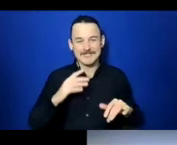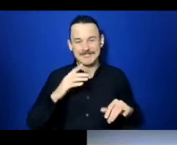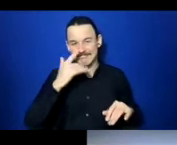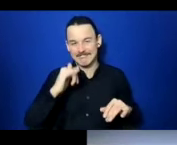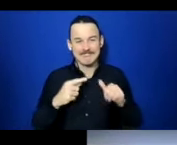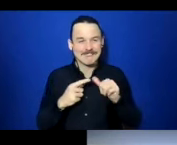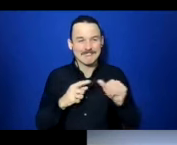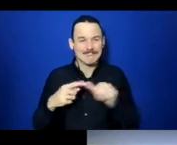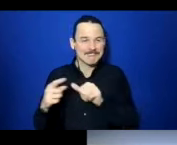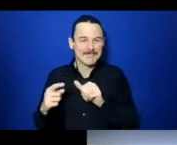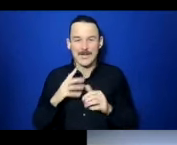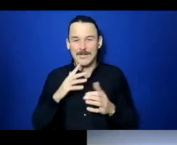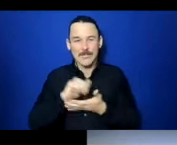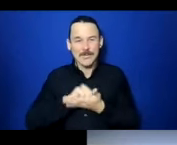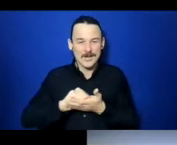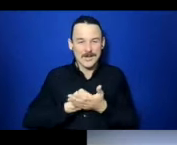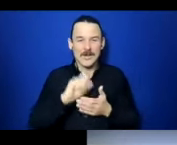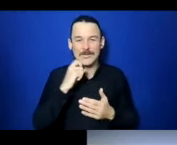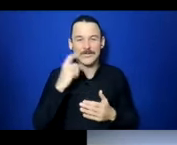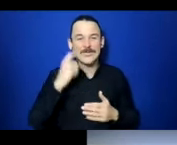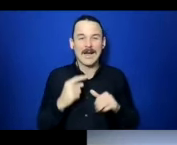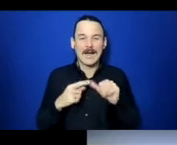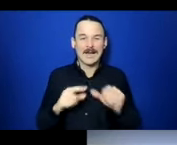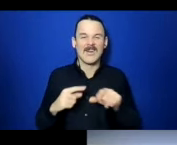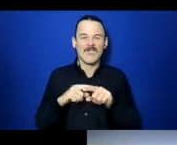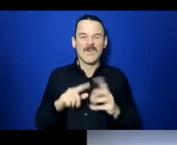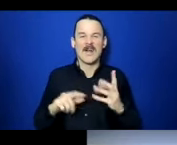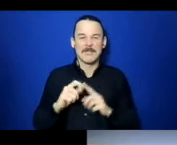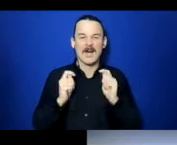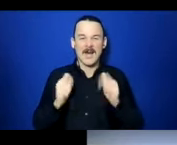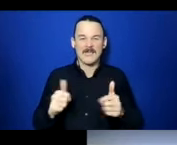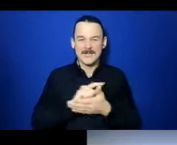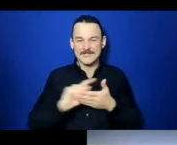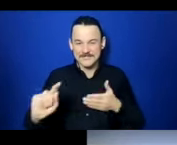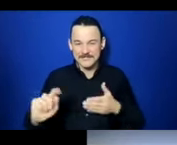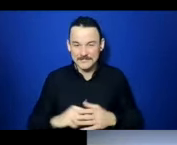to those. We'll try and answer and follow those up afterwards. There was a question earlier on asking